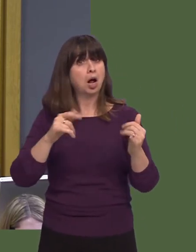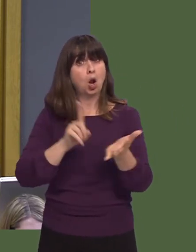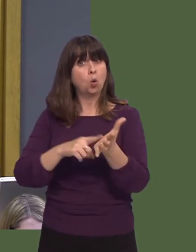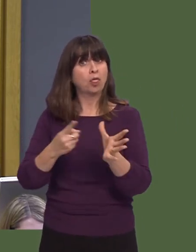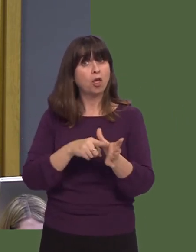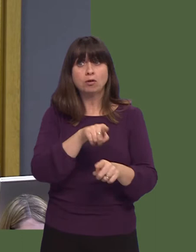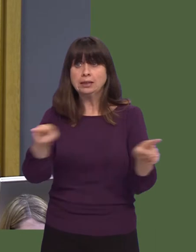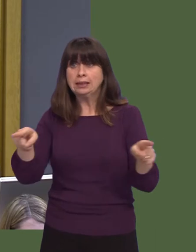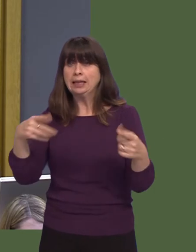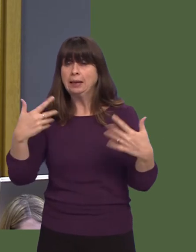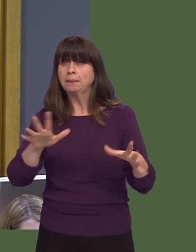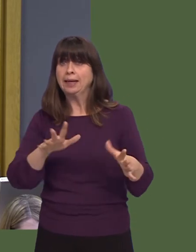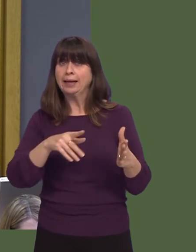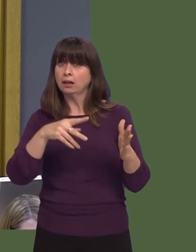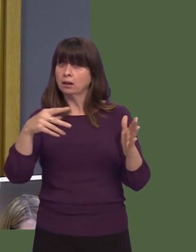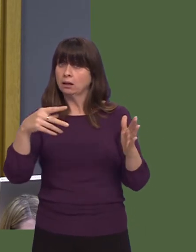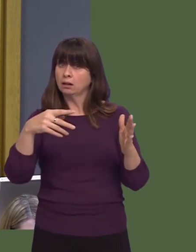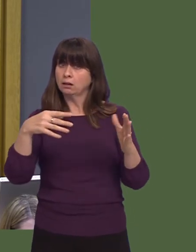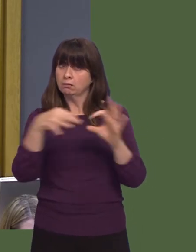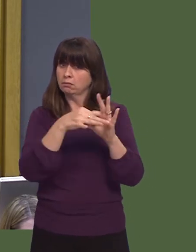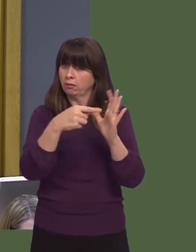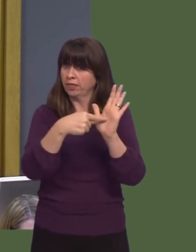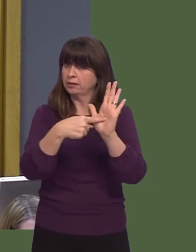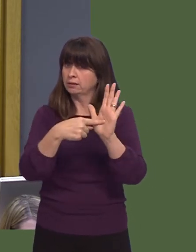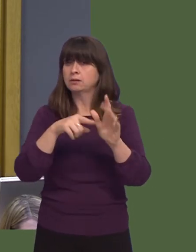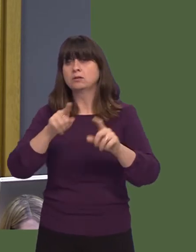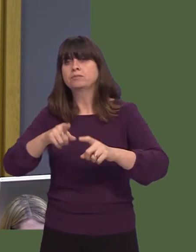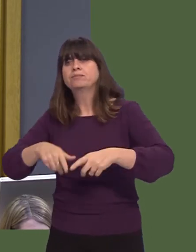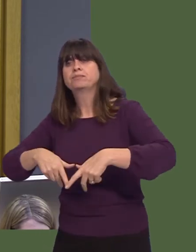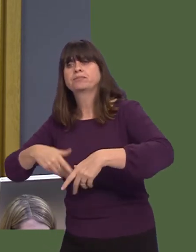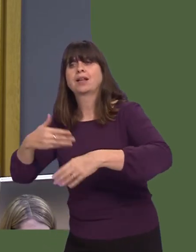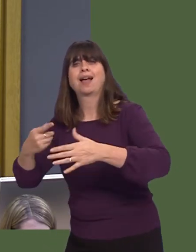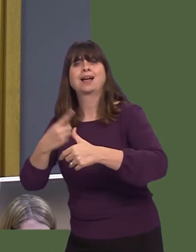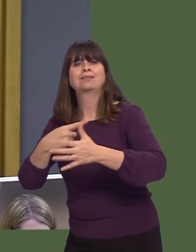are paying to the design guidance when they're delivering the active travel plans that they